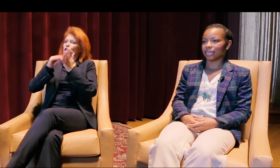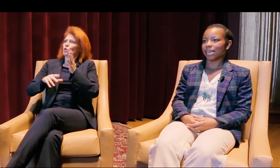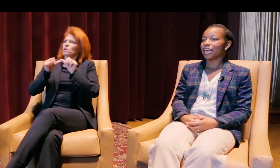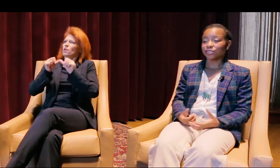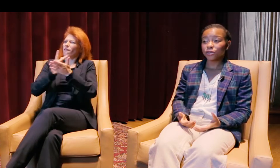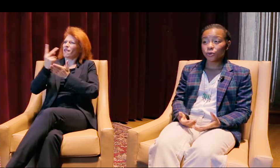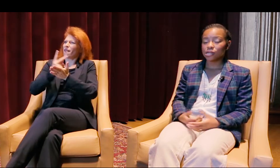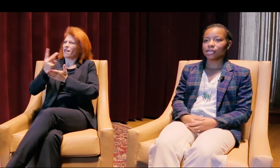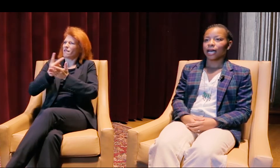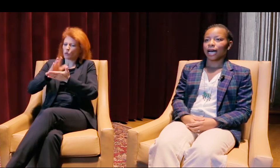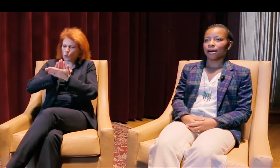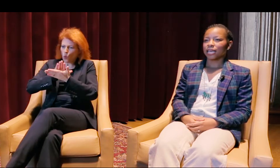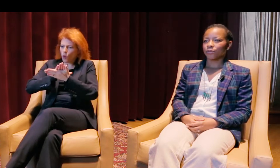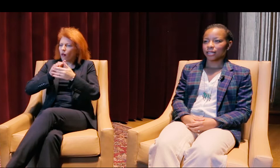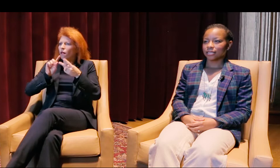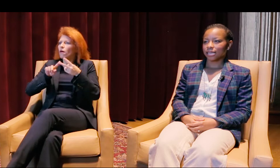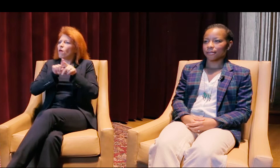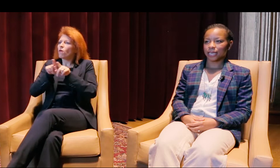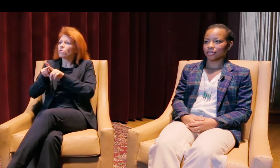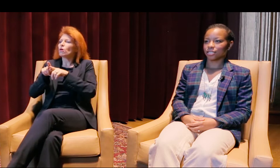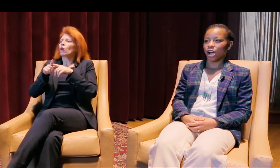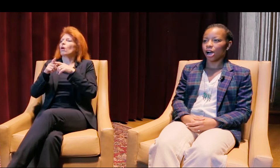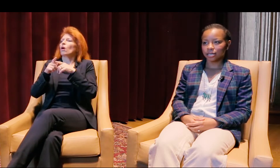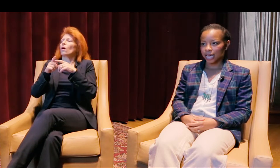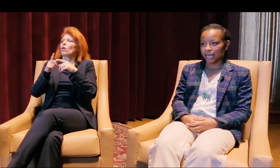in school, as well as come against hard times at home,